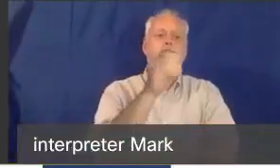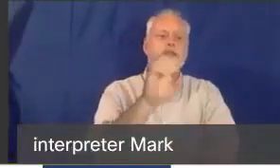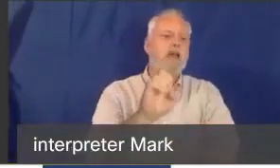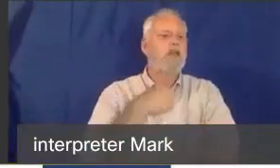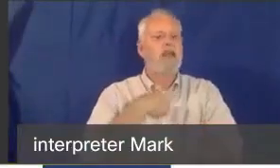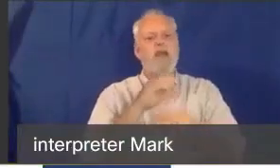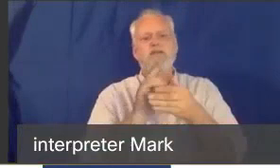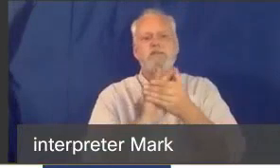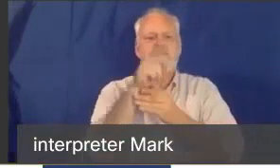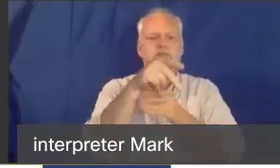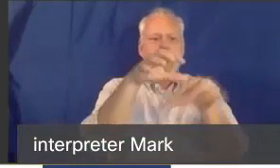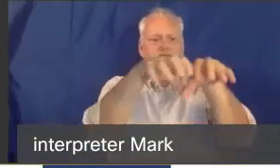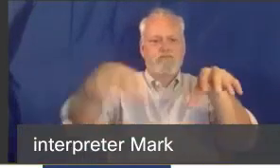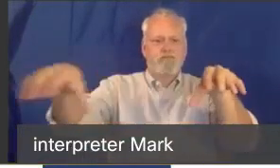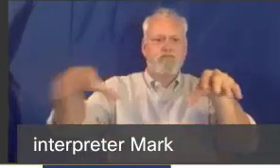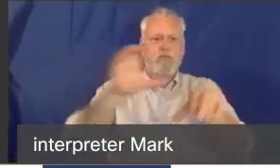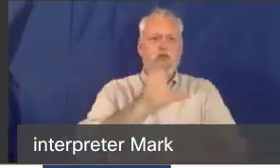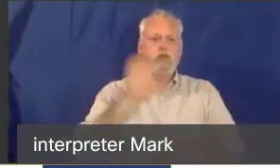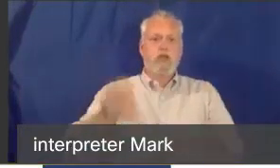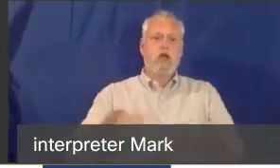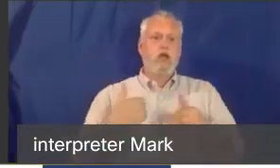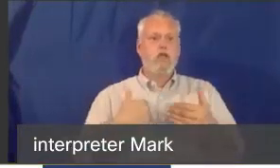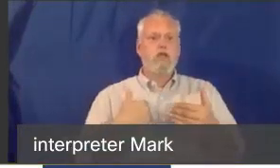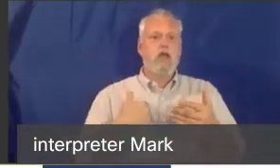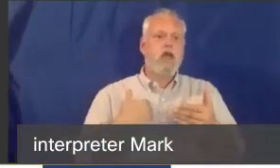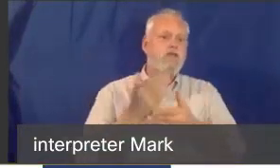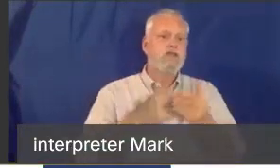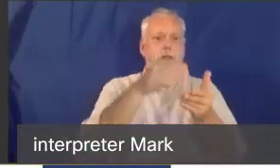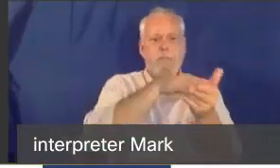In Chicago, they have a couple of of bollards and some paints and some cars.